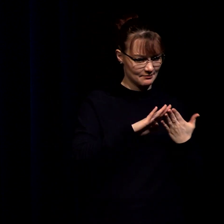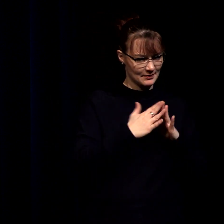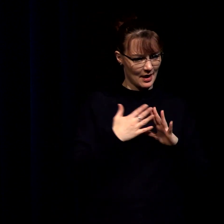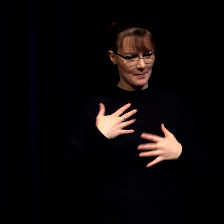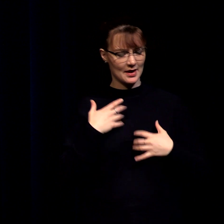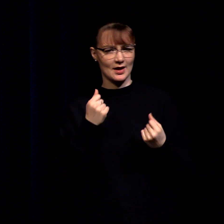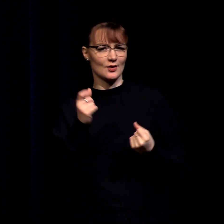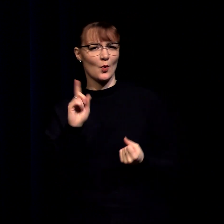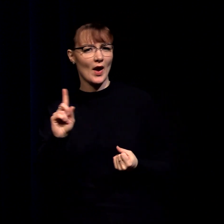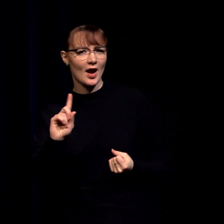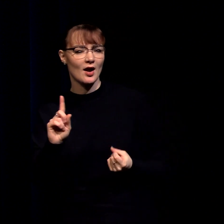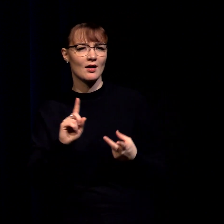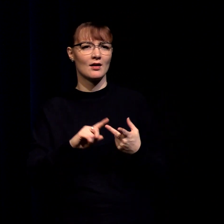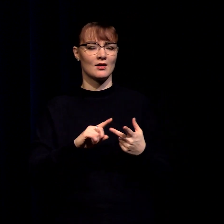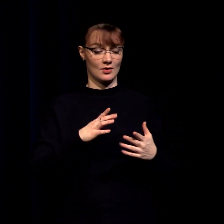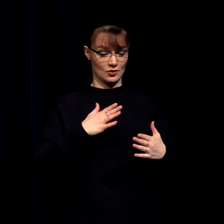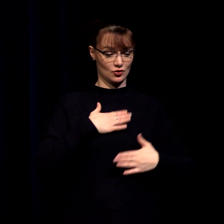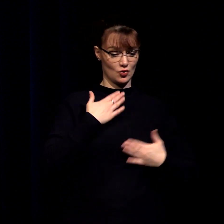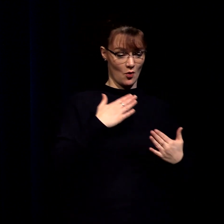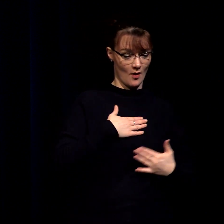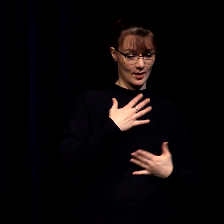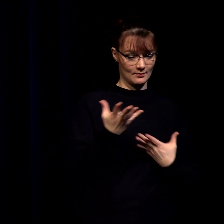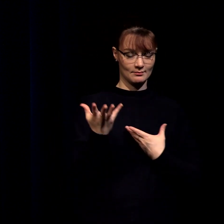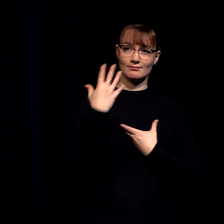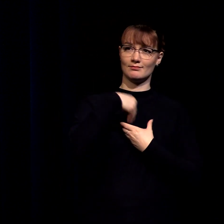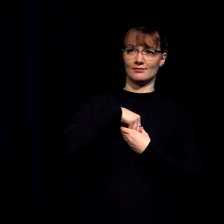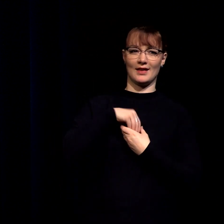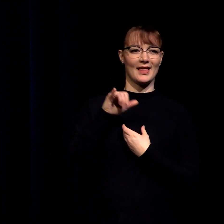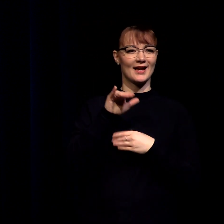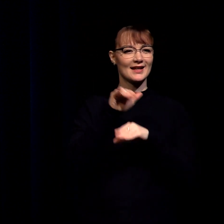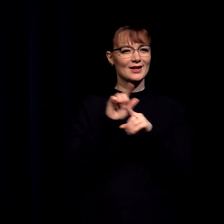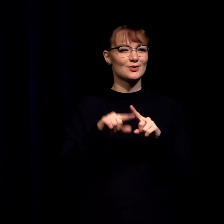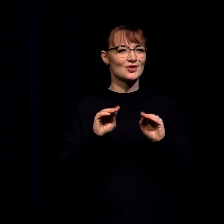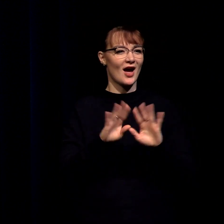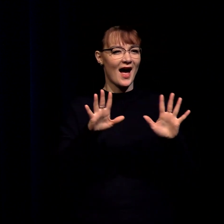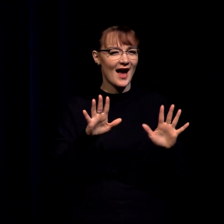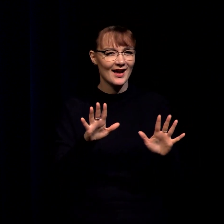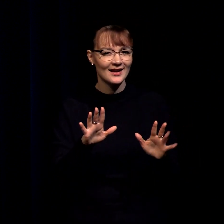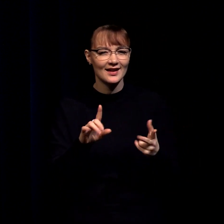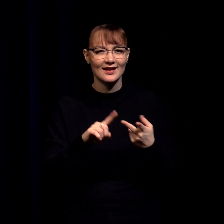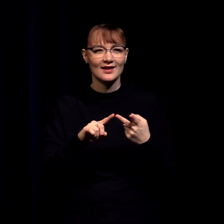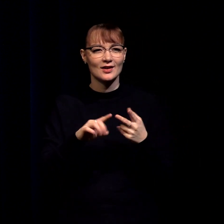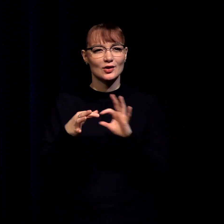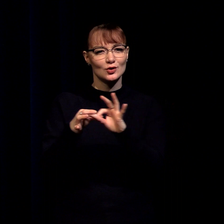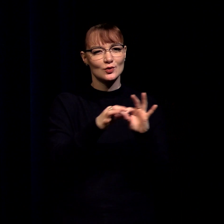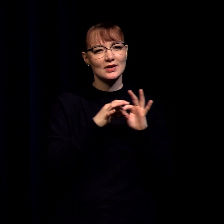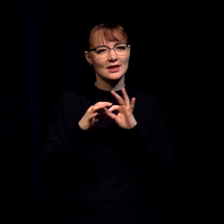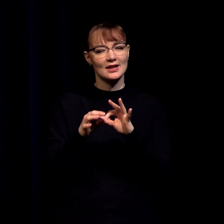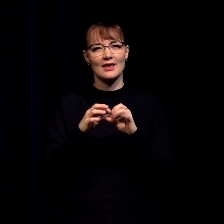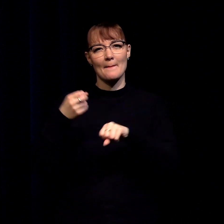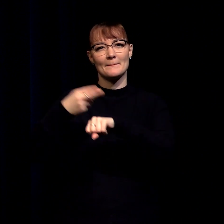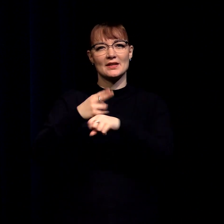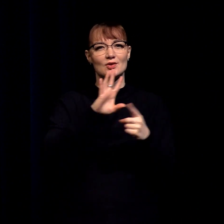to see joy come upon people like we did at night to shine? Where else are we going to see a unity that transcends culture? Where